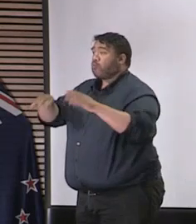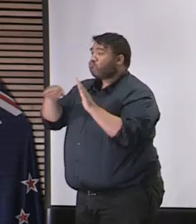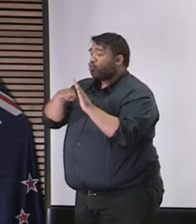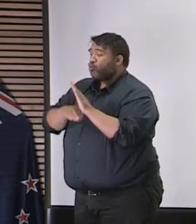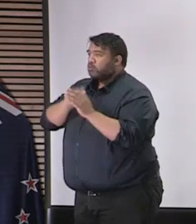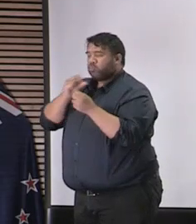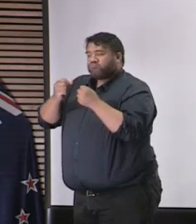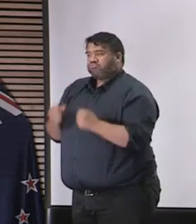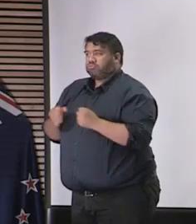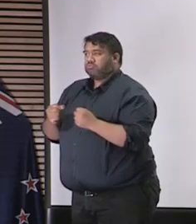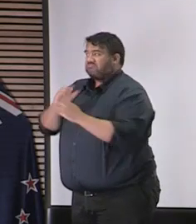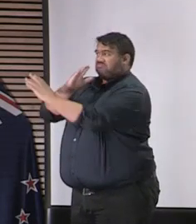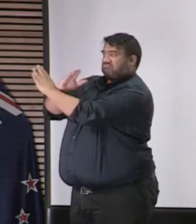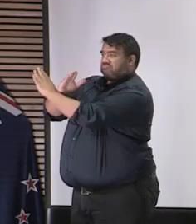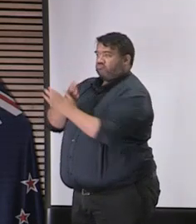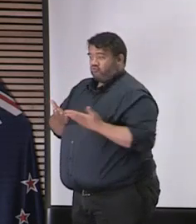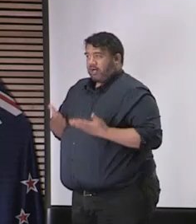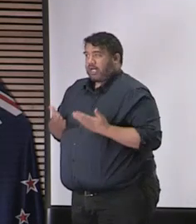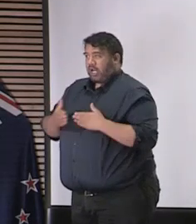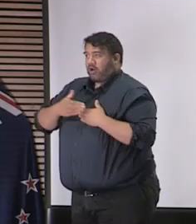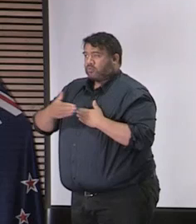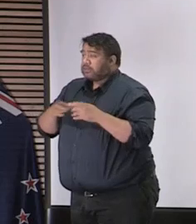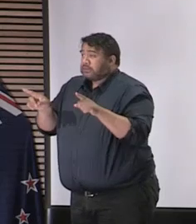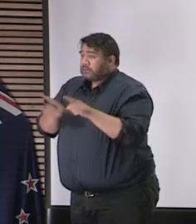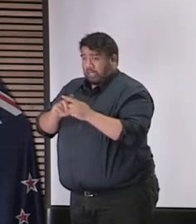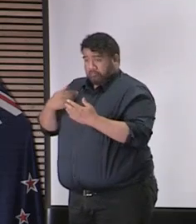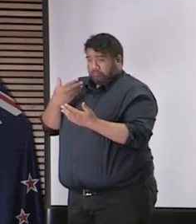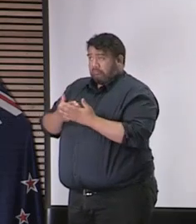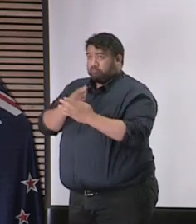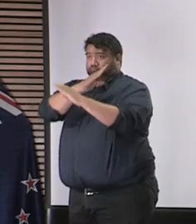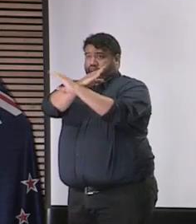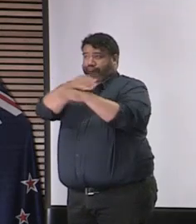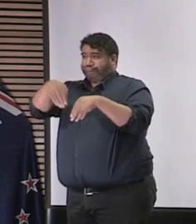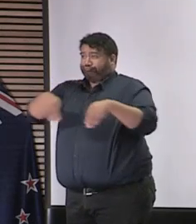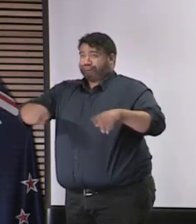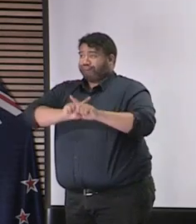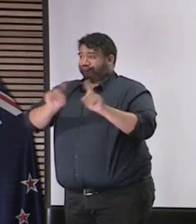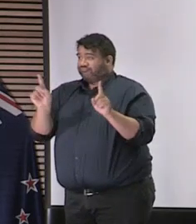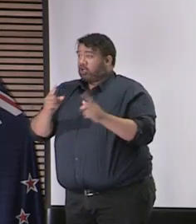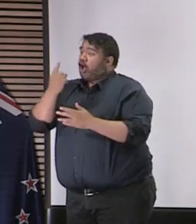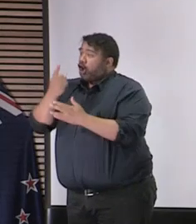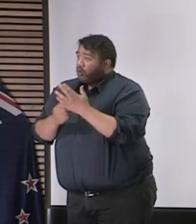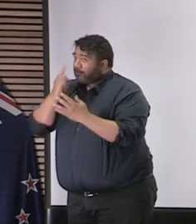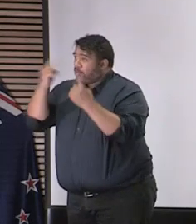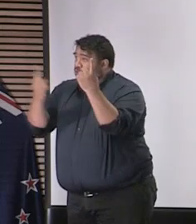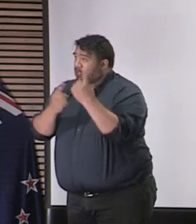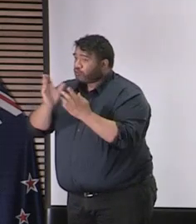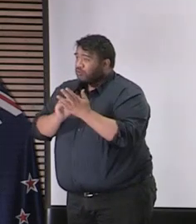recall Monday morning we were working on stepping up our border controls one again with no distinction in the way that